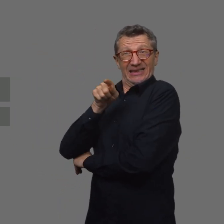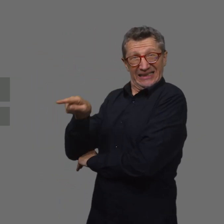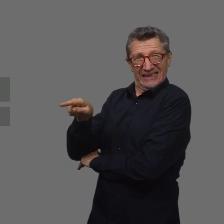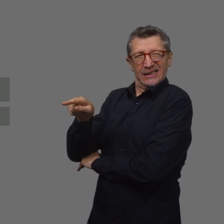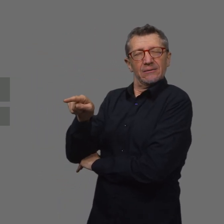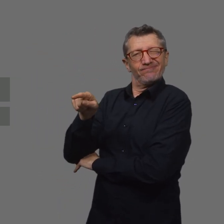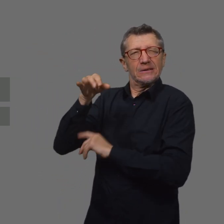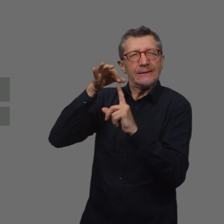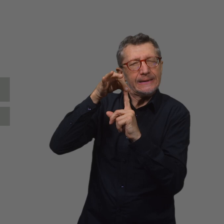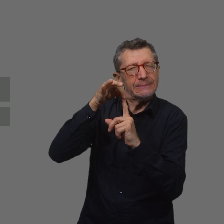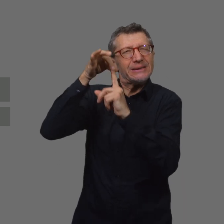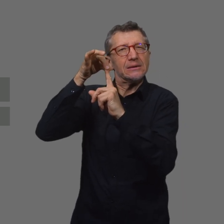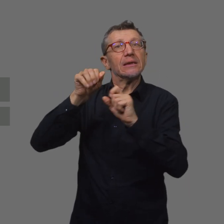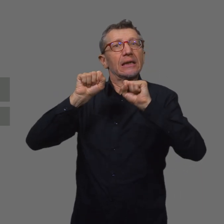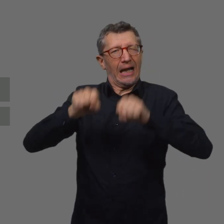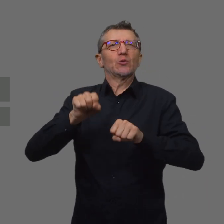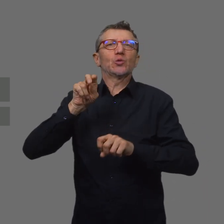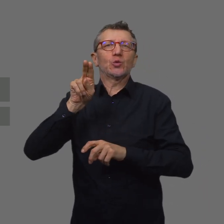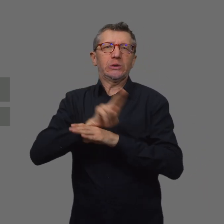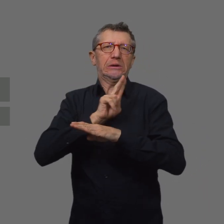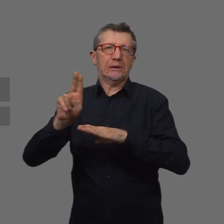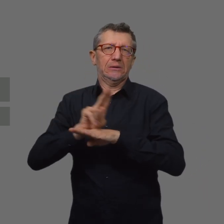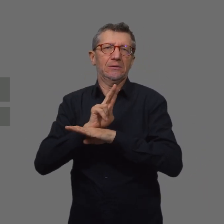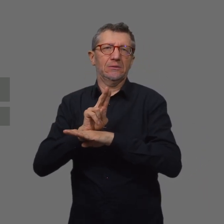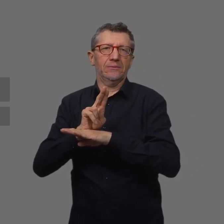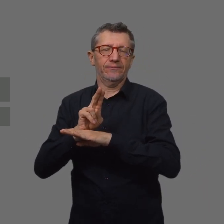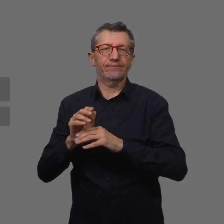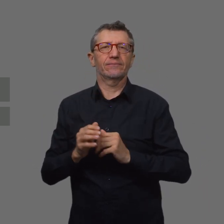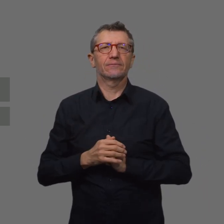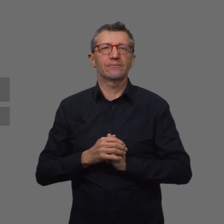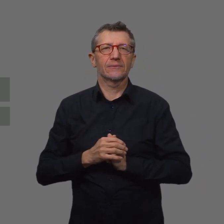vaccination may be wise.